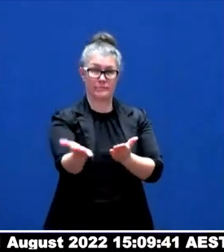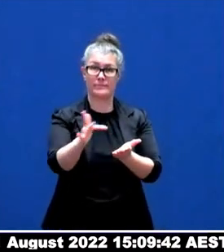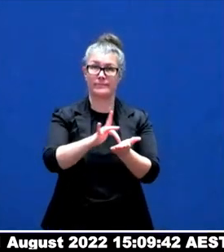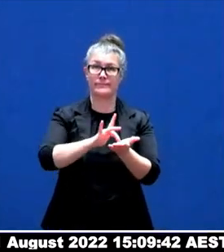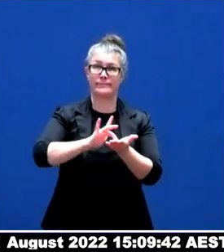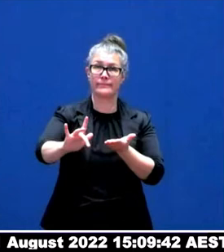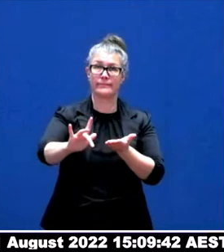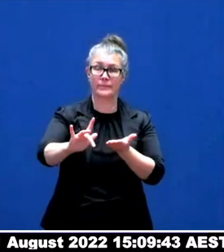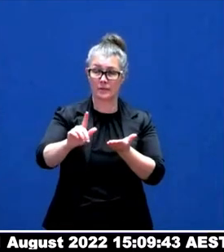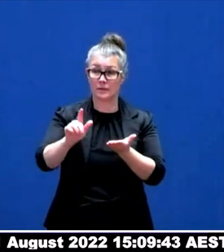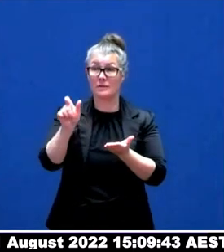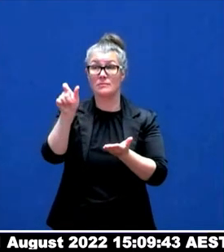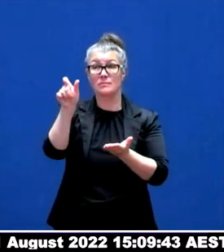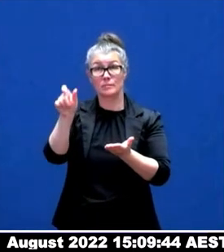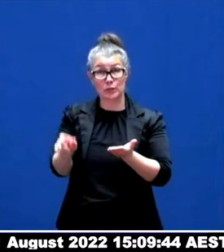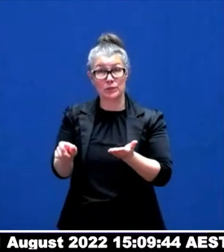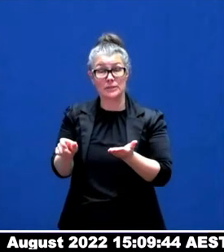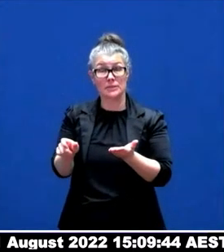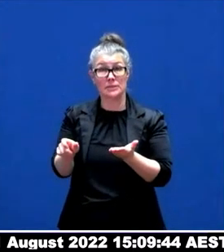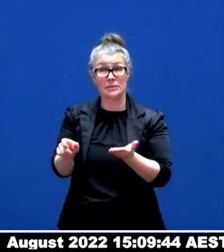resident, the NDIS participant, was facing eviction.